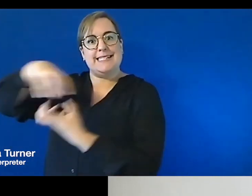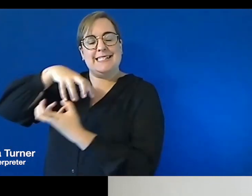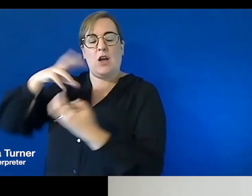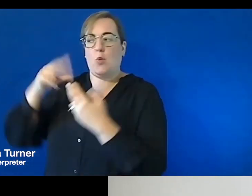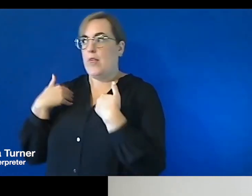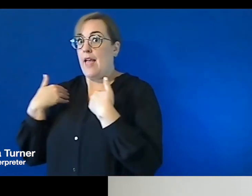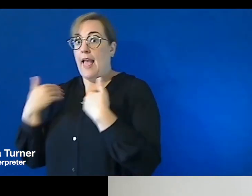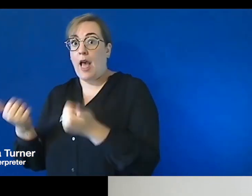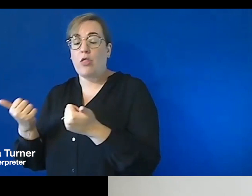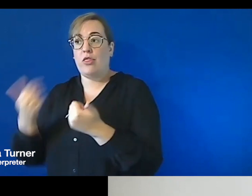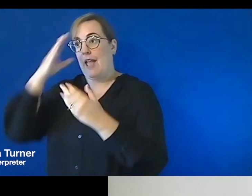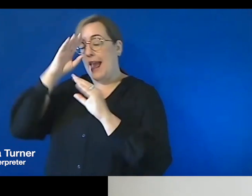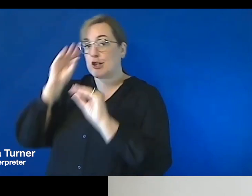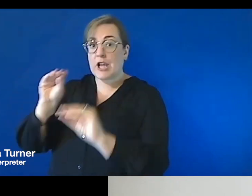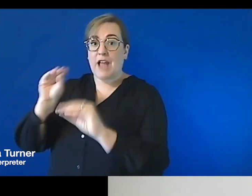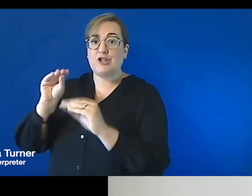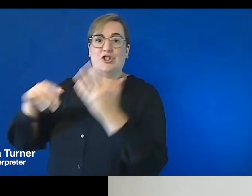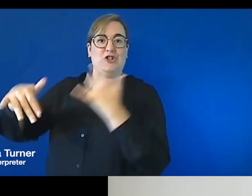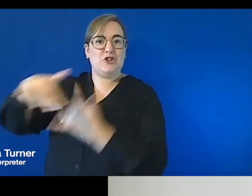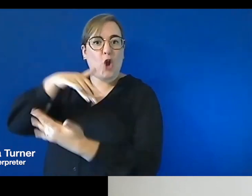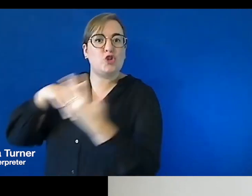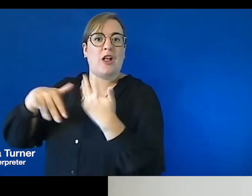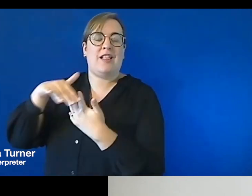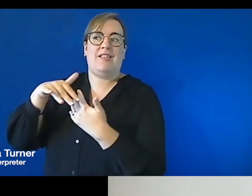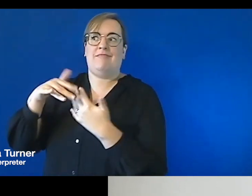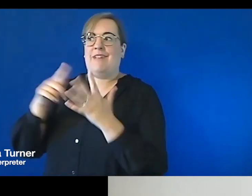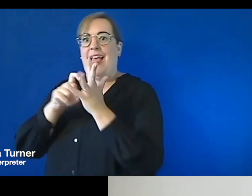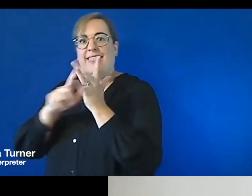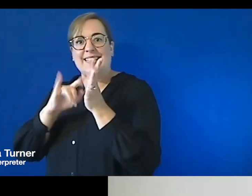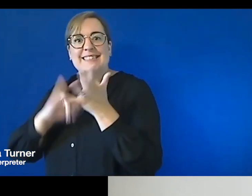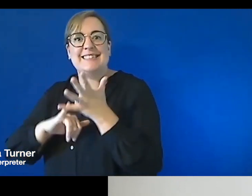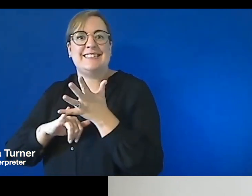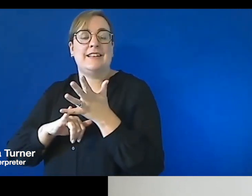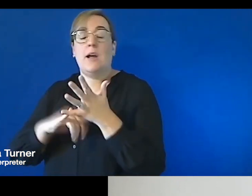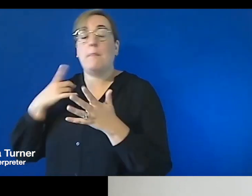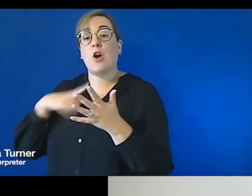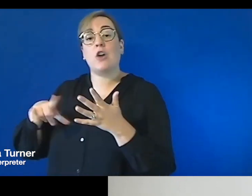educational technology, social justice, ethics because nobody cared about this problem before,